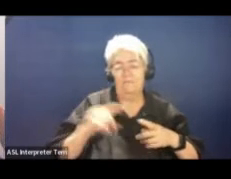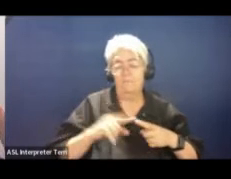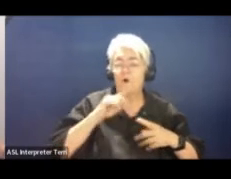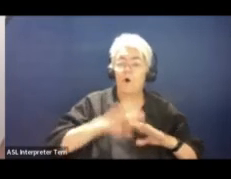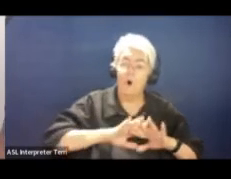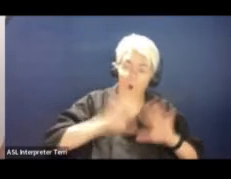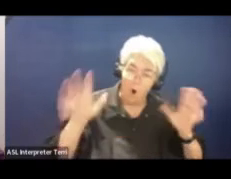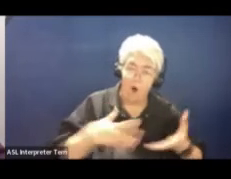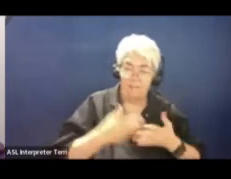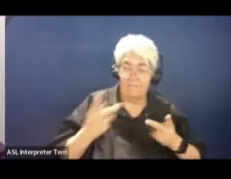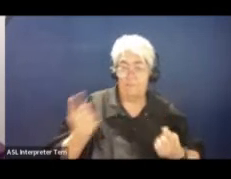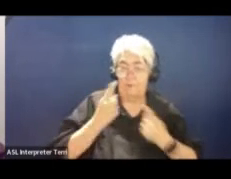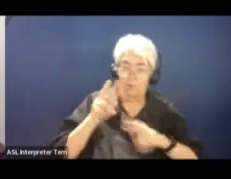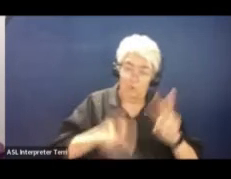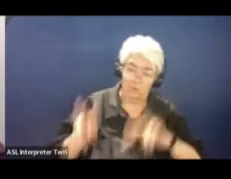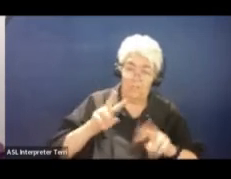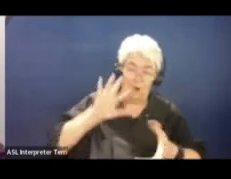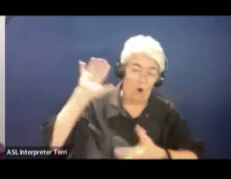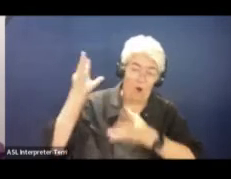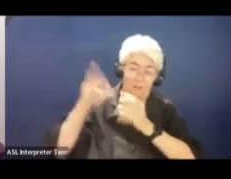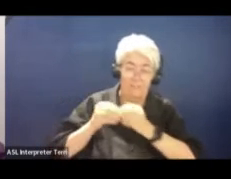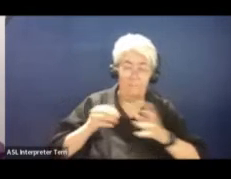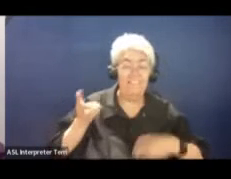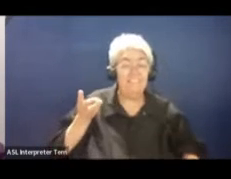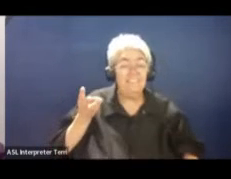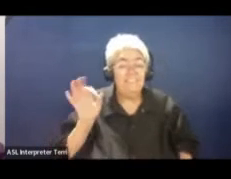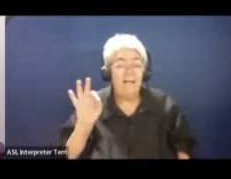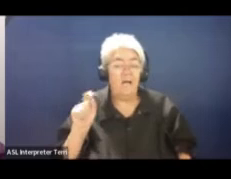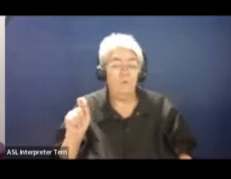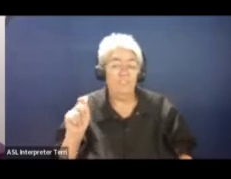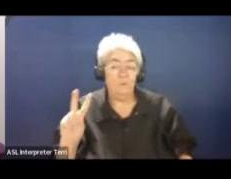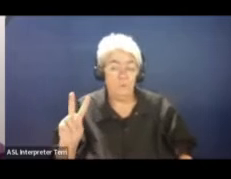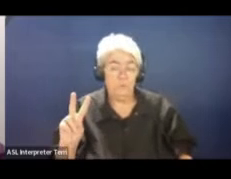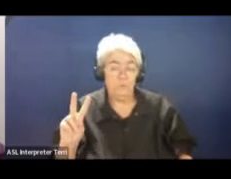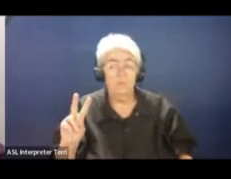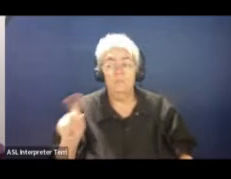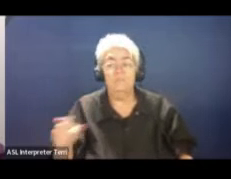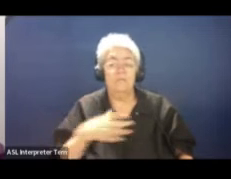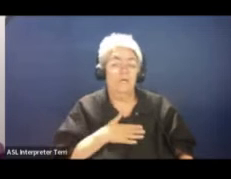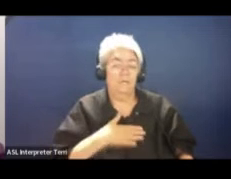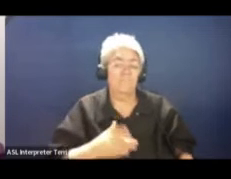referrals and screenings that were done. 69.2 said yes to being screened for the first time of brain injury first time